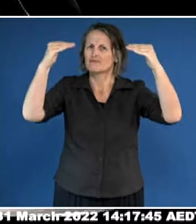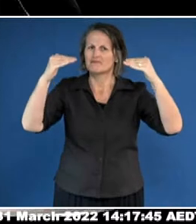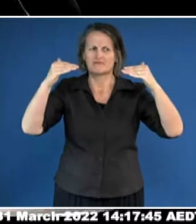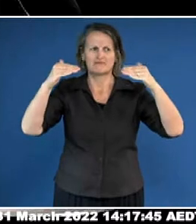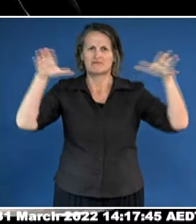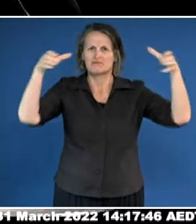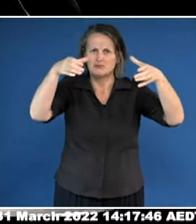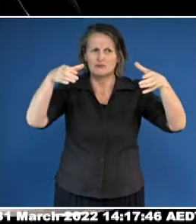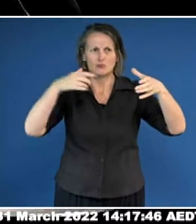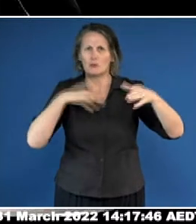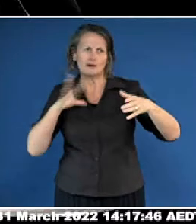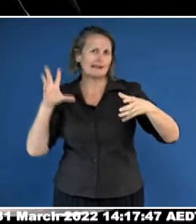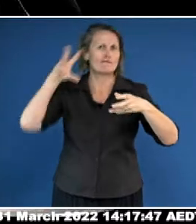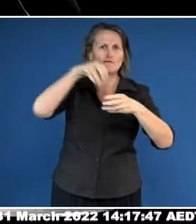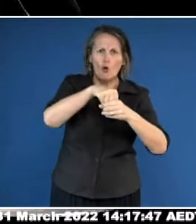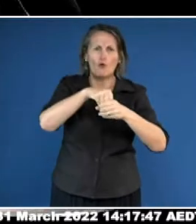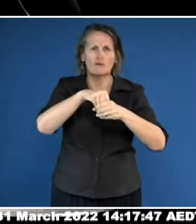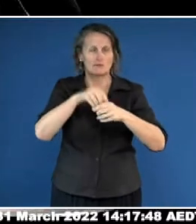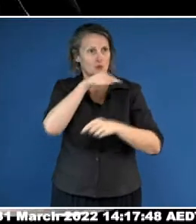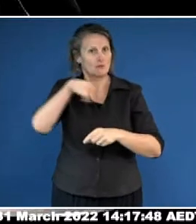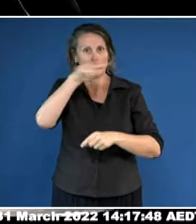rights and also on gender equality.